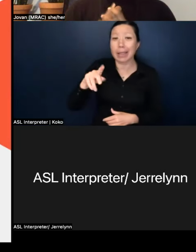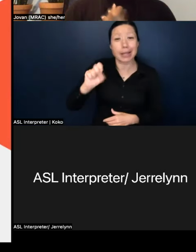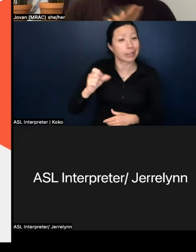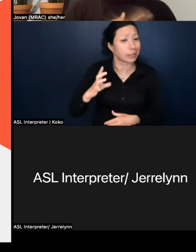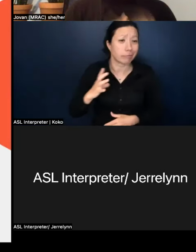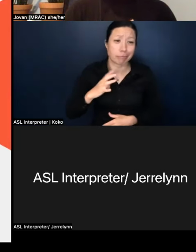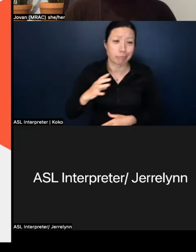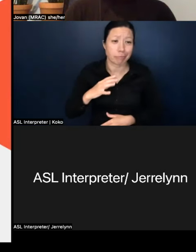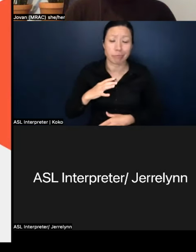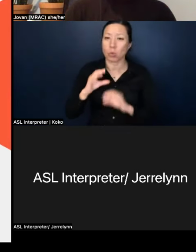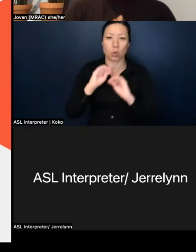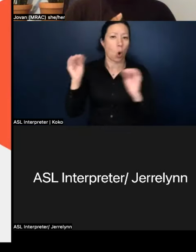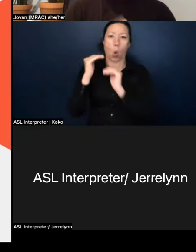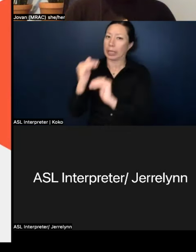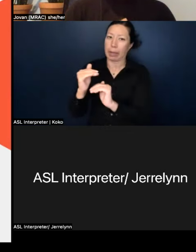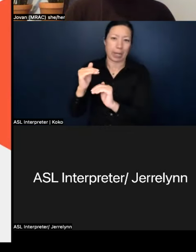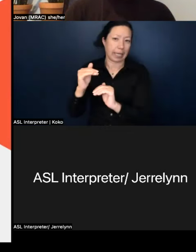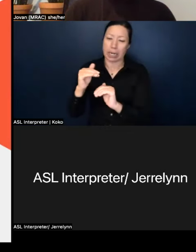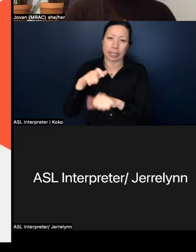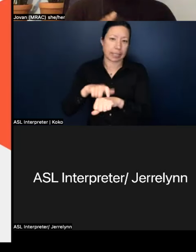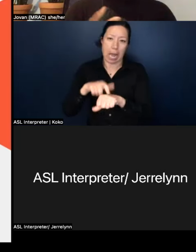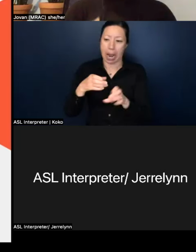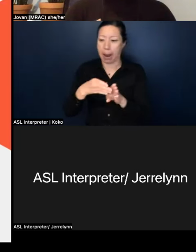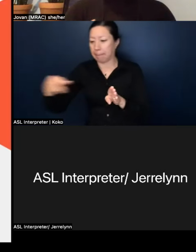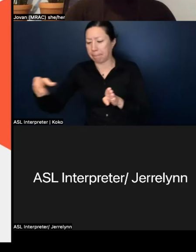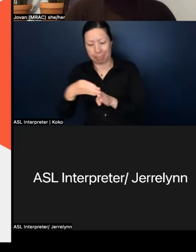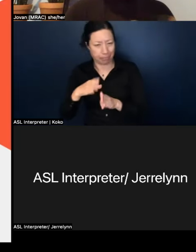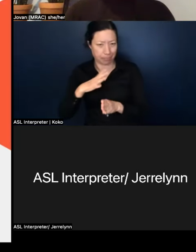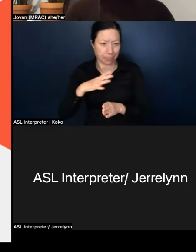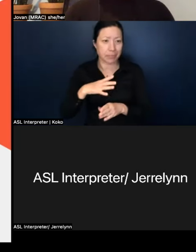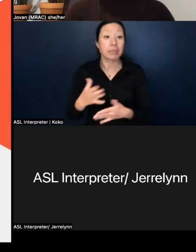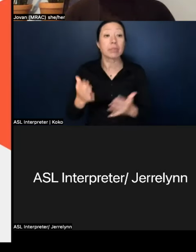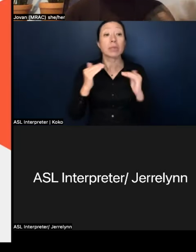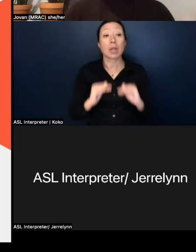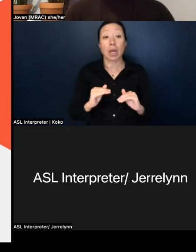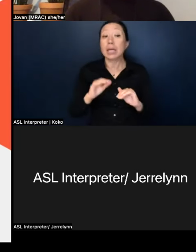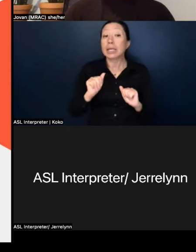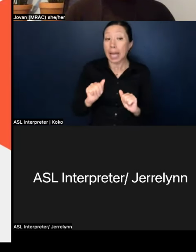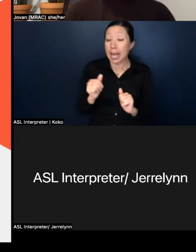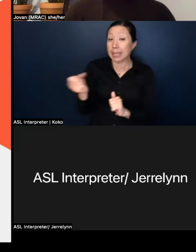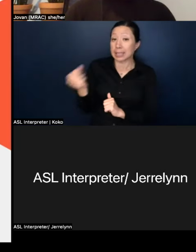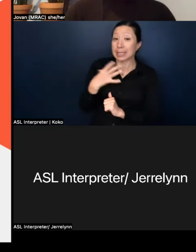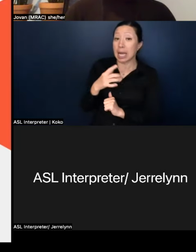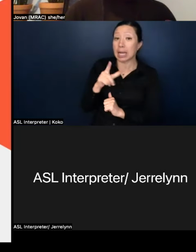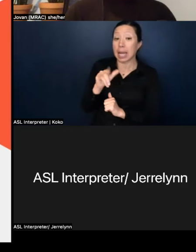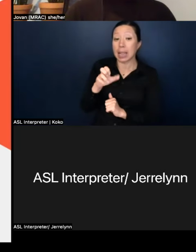You can also send us links to any interviews or press, if you don't have, you know, a website or something like that,